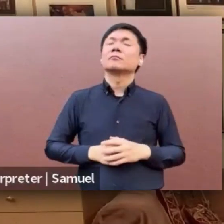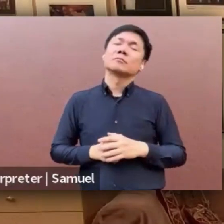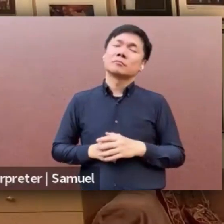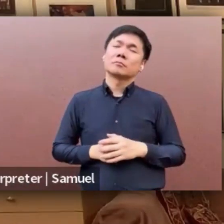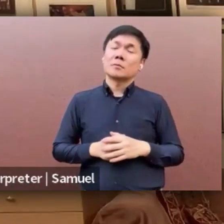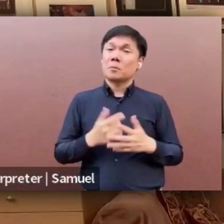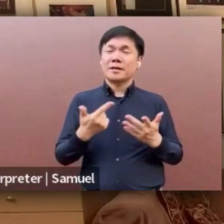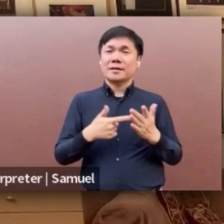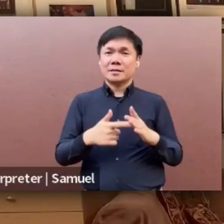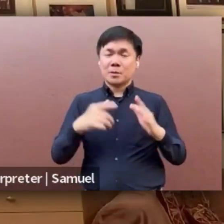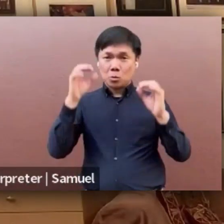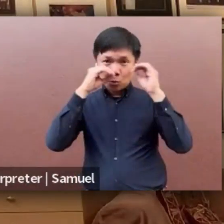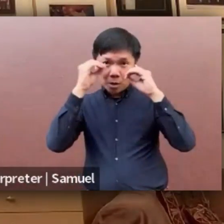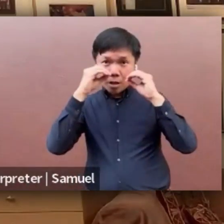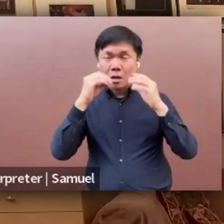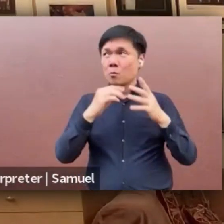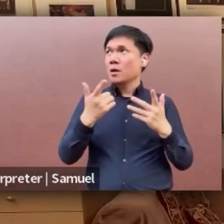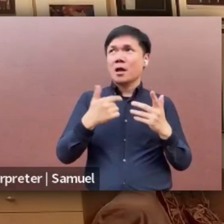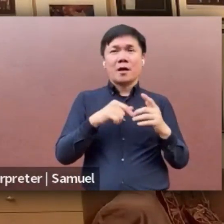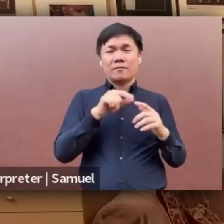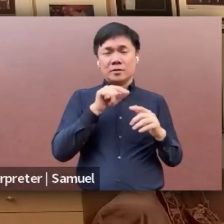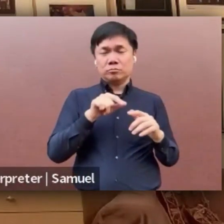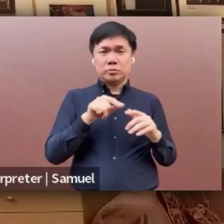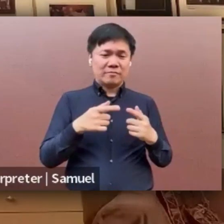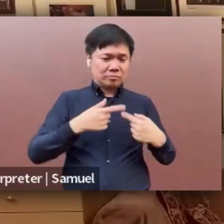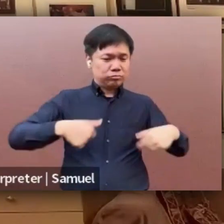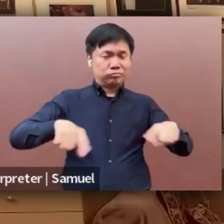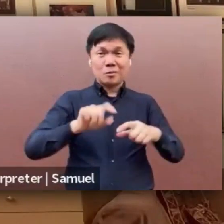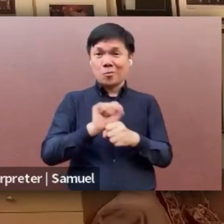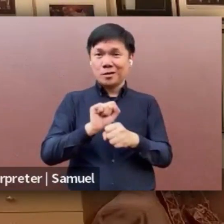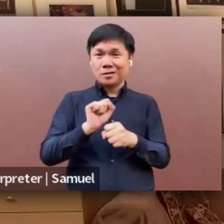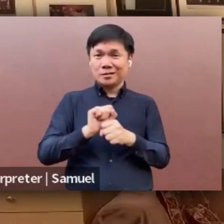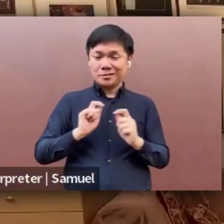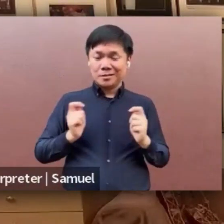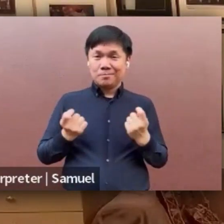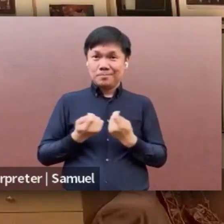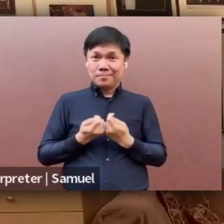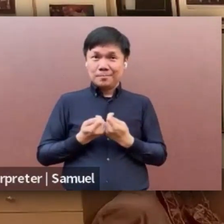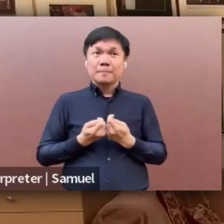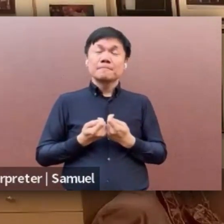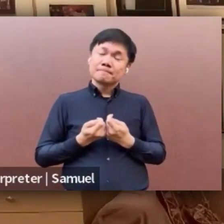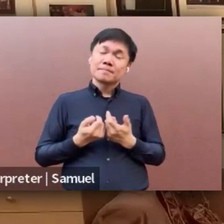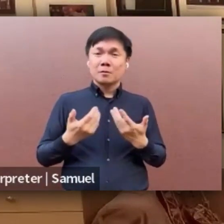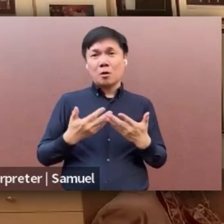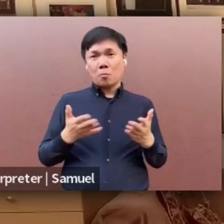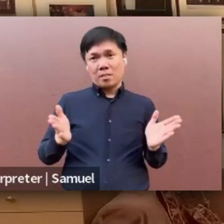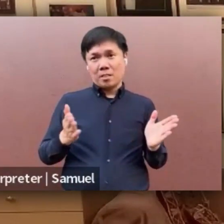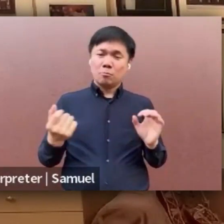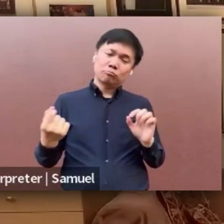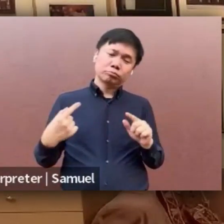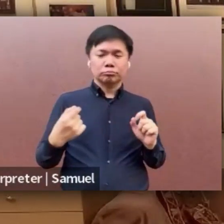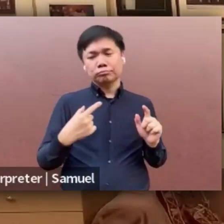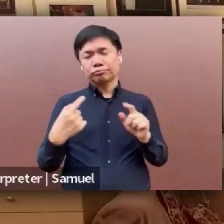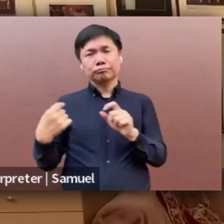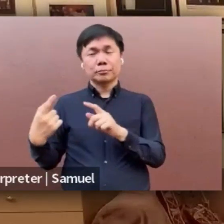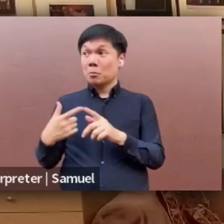We have a situation at Google where we have the real estate and work space team does have an open